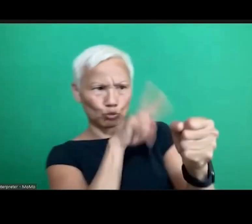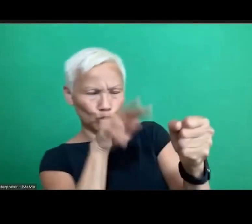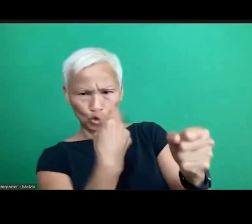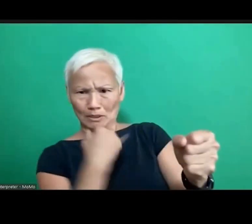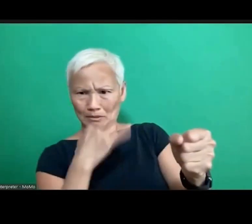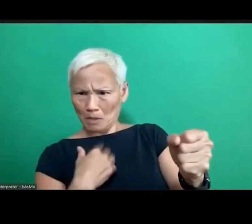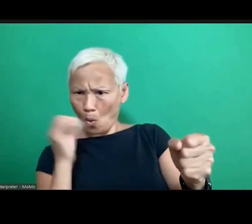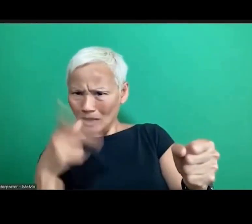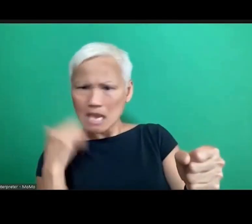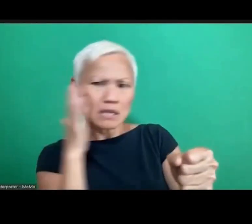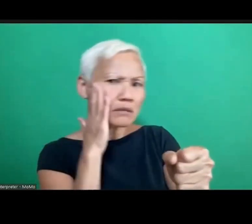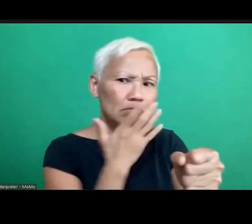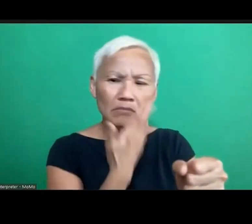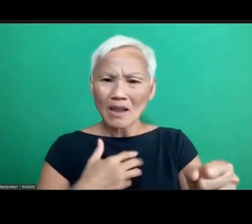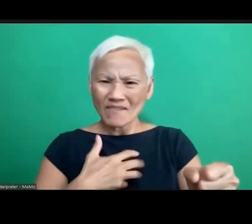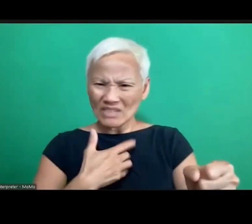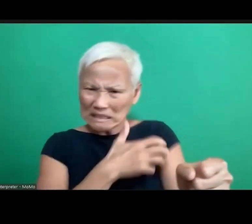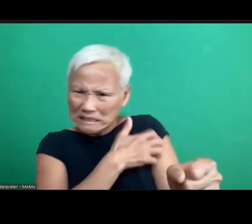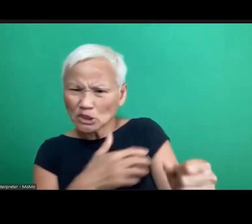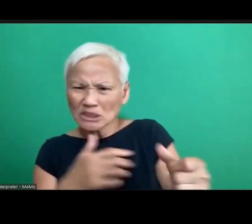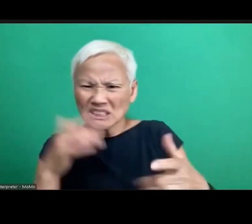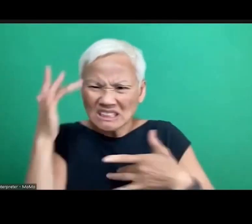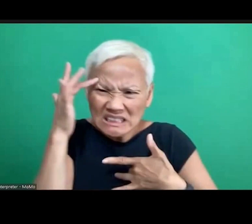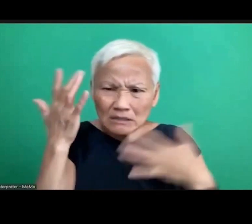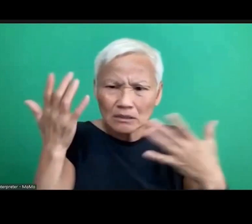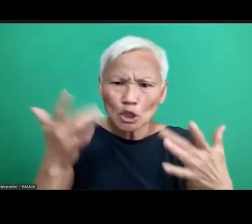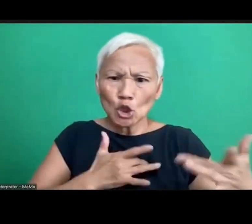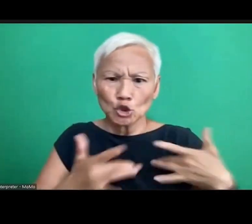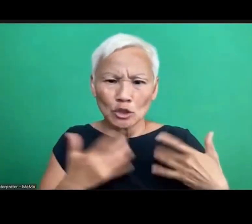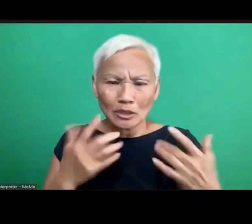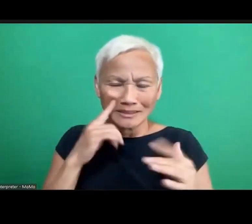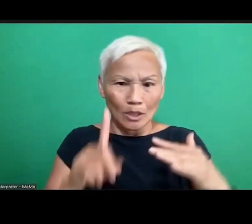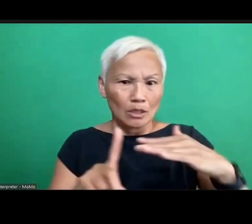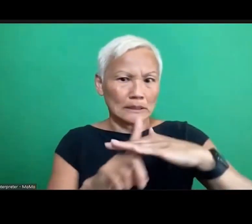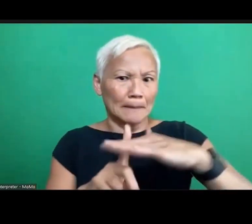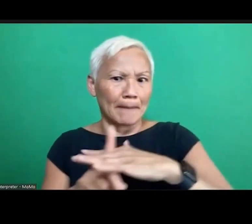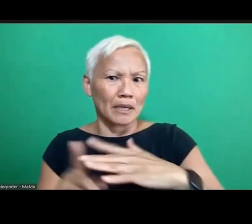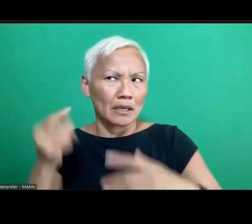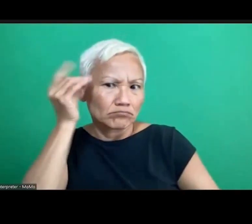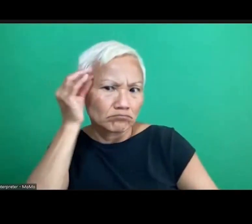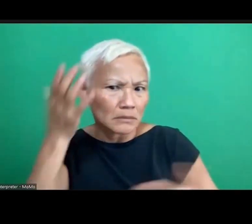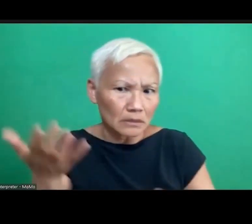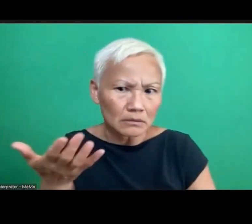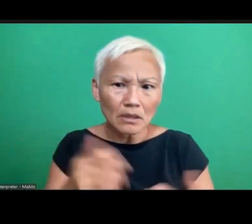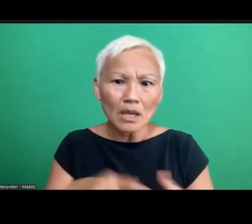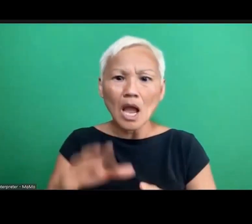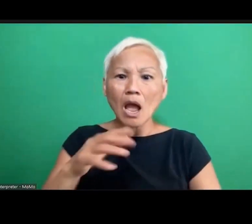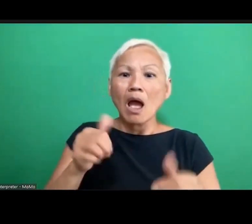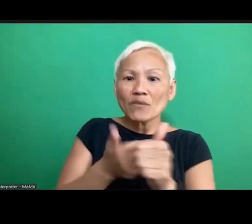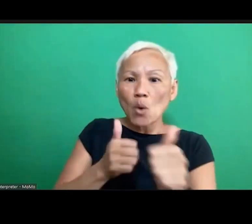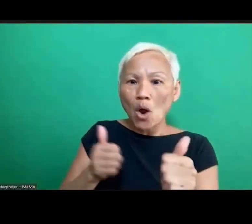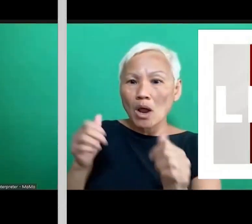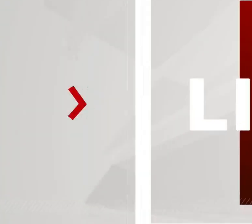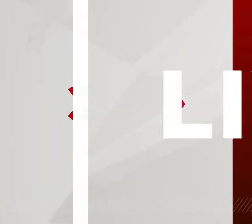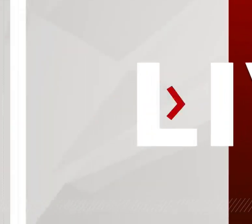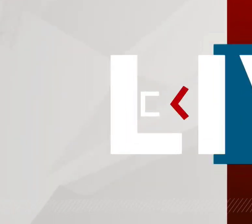OUTBREAK HAS LARGELY AFFECTED, BISEXUAL AND OTHER MEN WHO HAVE WITH MEN WHO DON'T FEEL RIGHT. CONCERNING SYMPTOM. CLOSE